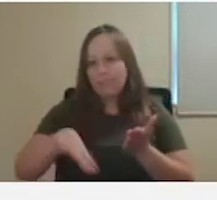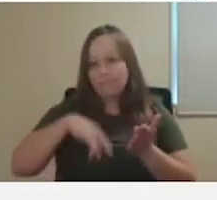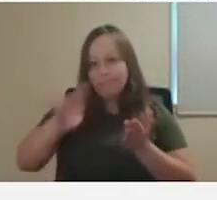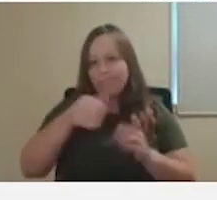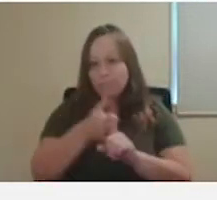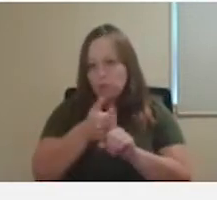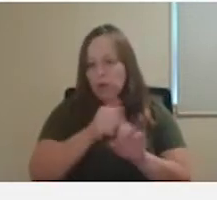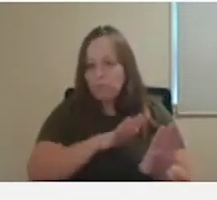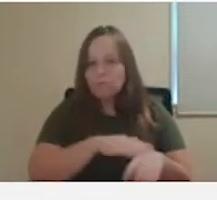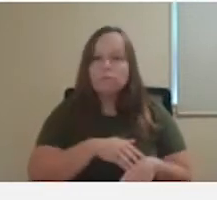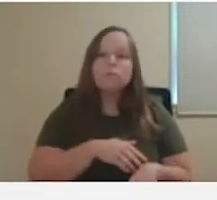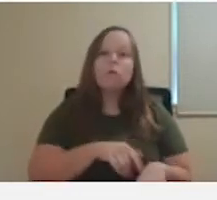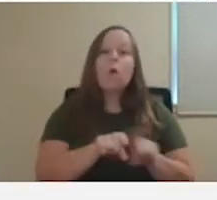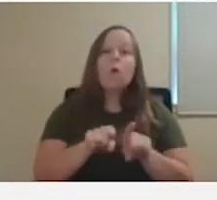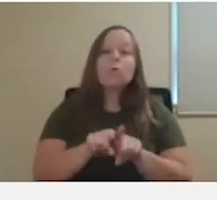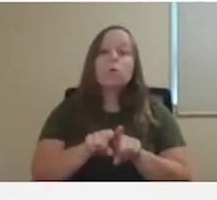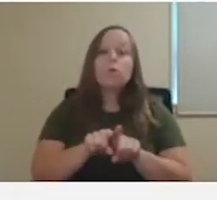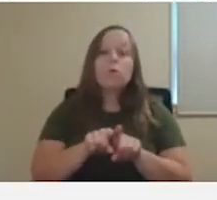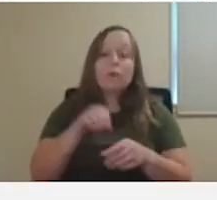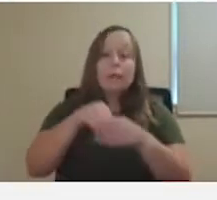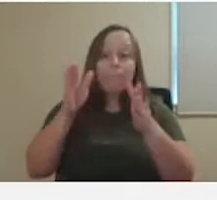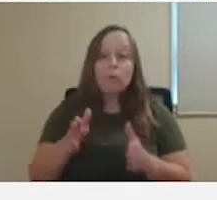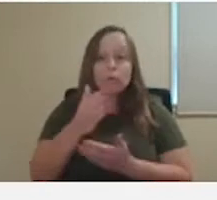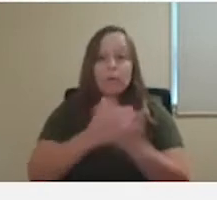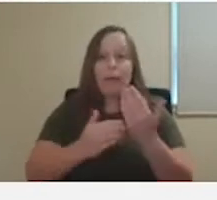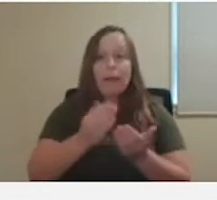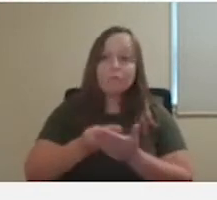You may also hand-deliver your completed absentee ballot